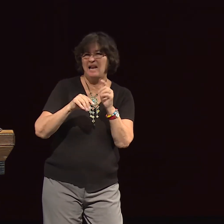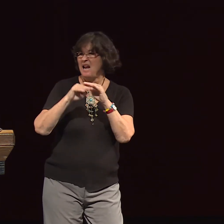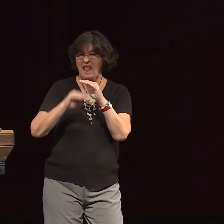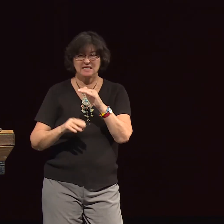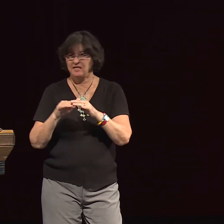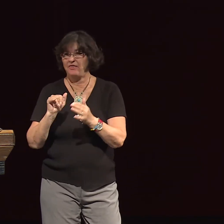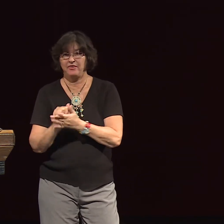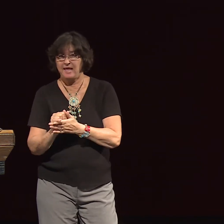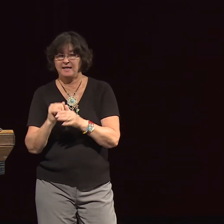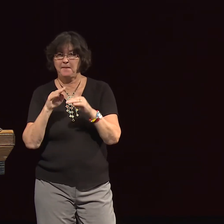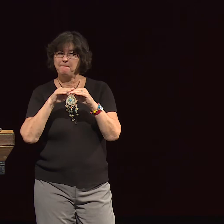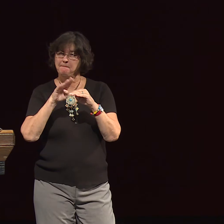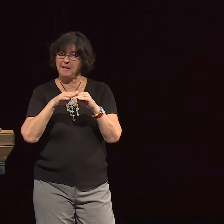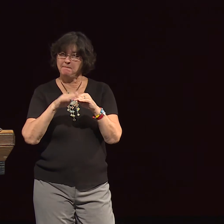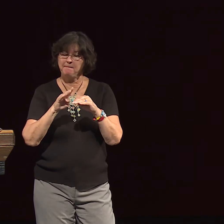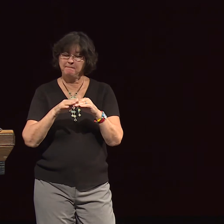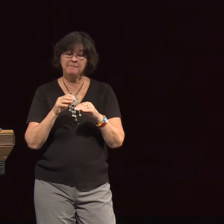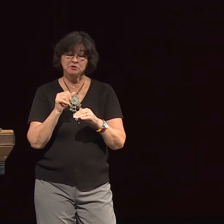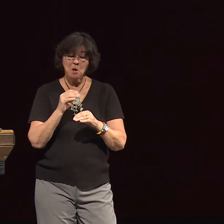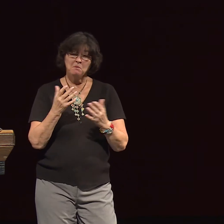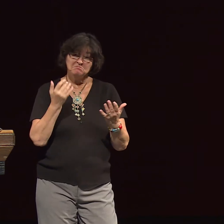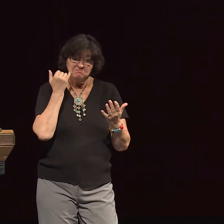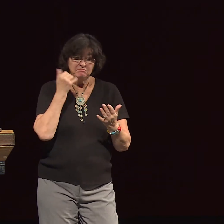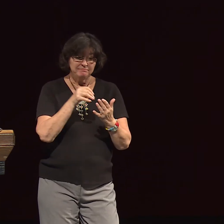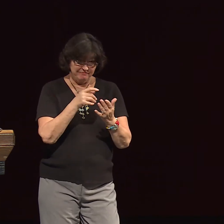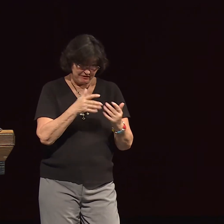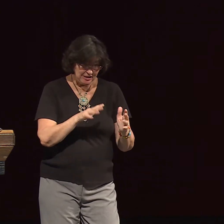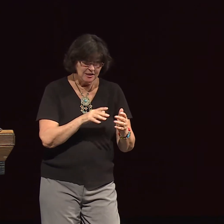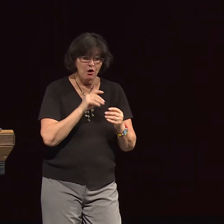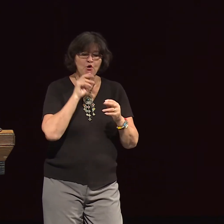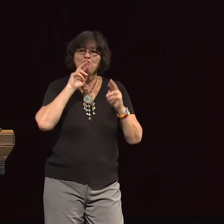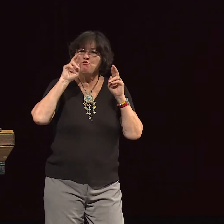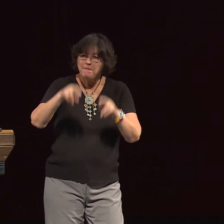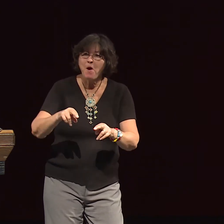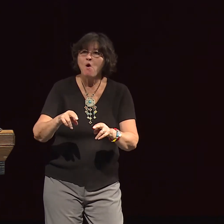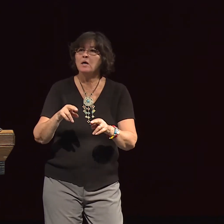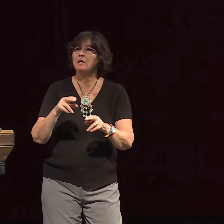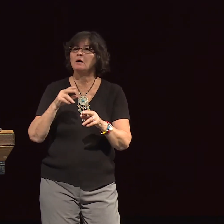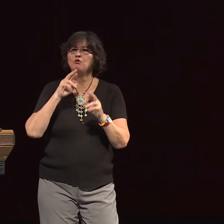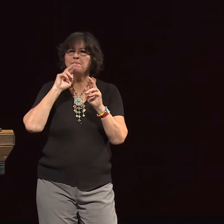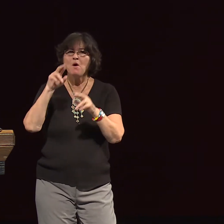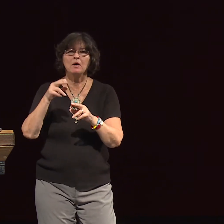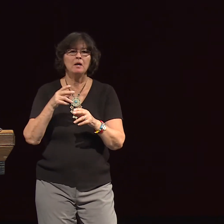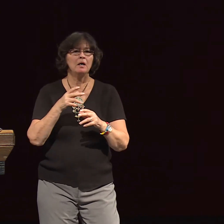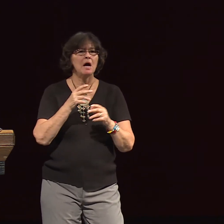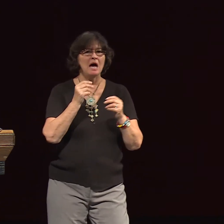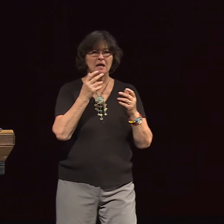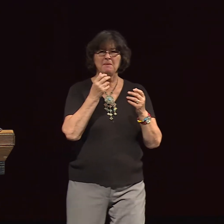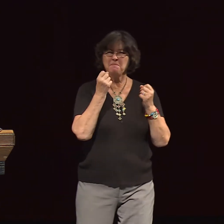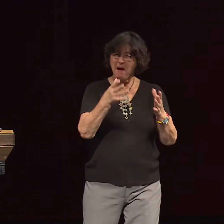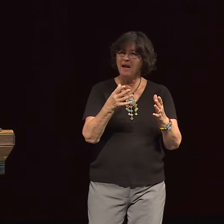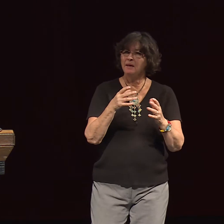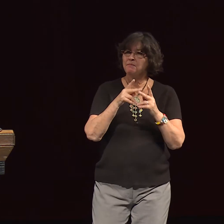It's up to the states, but minimally, they should be assessed every 3 months.